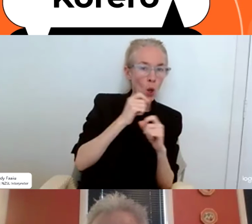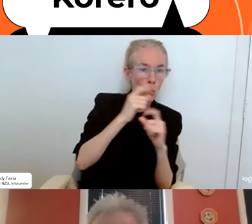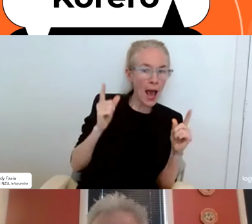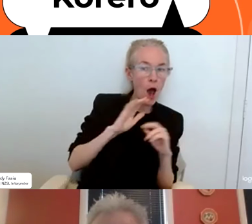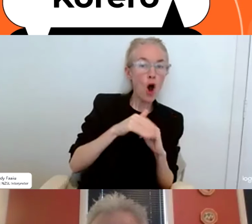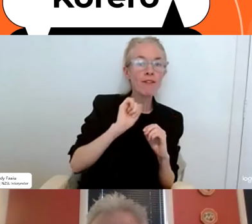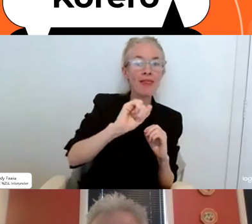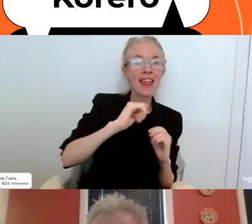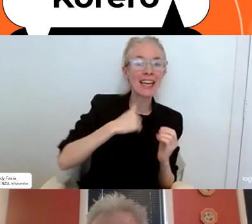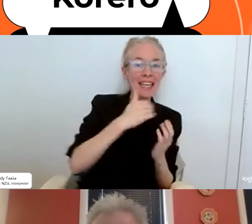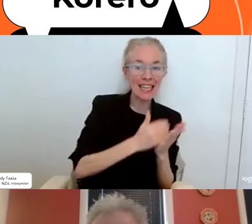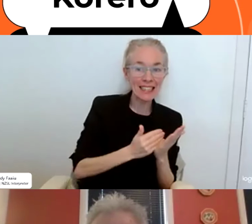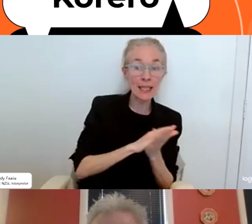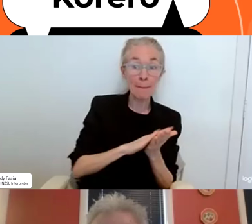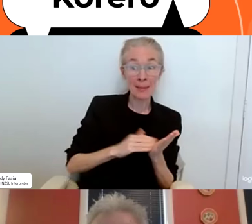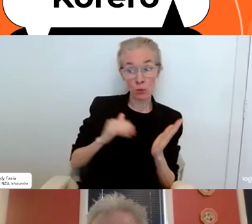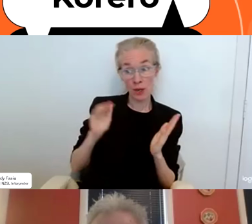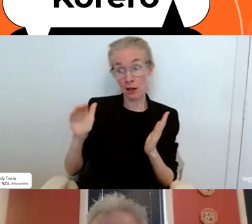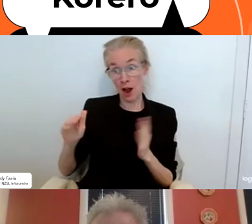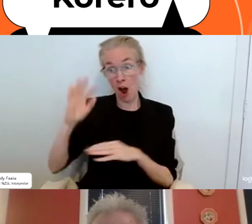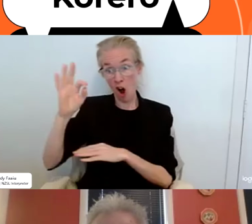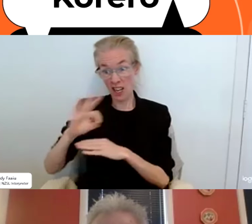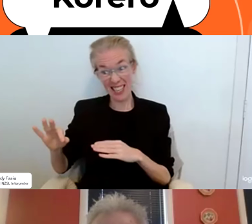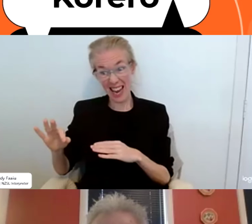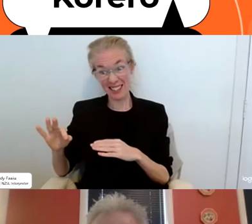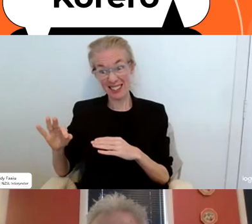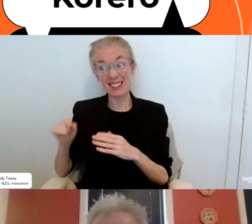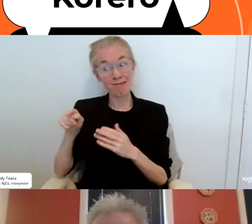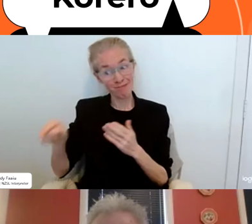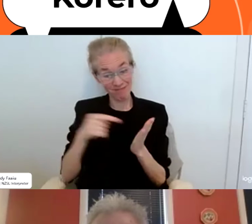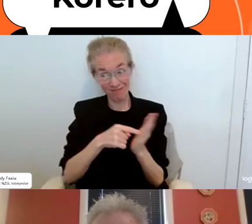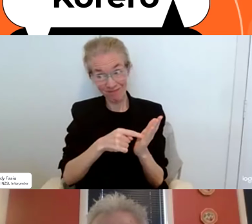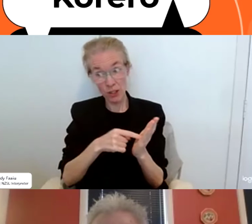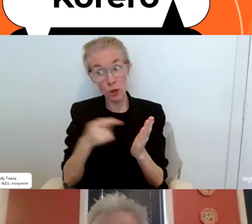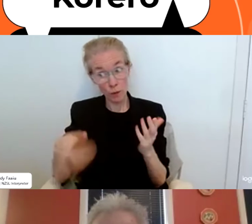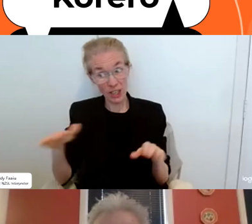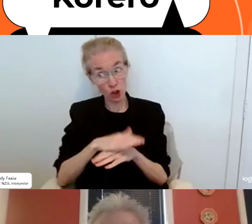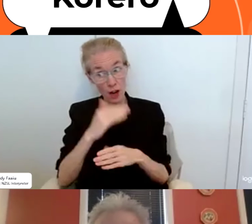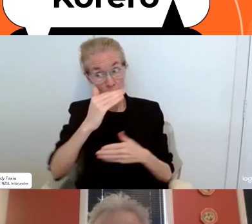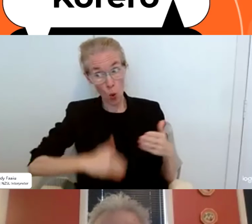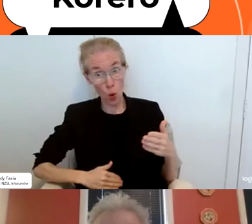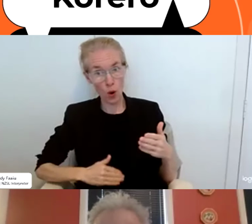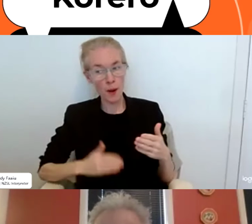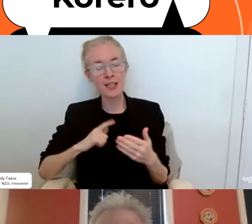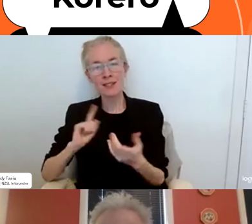and design people to make sure that we've got it covered. That's